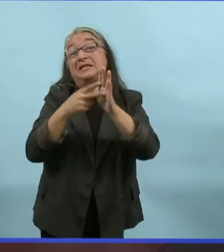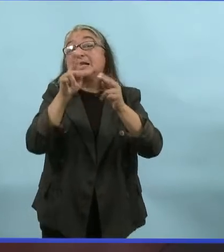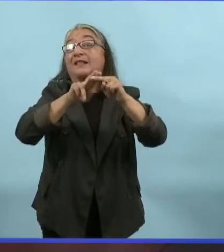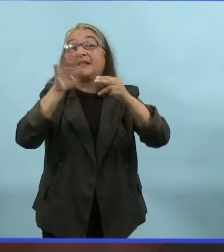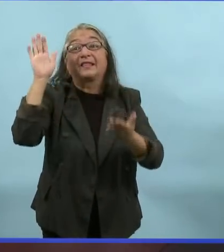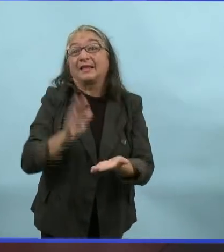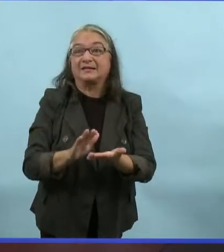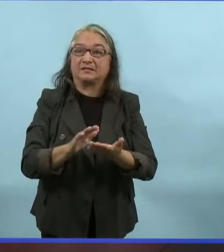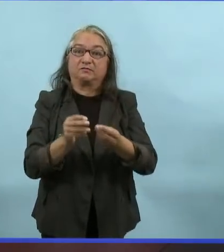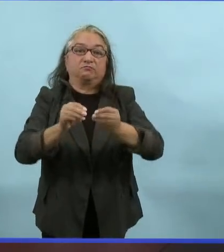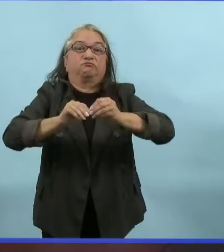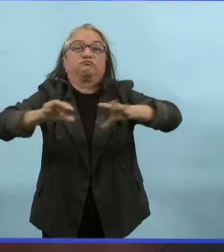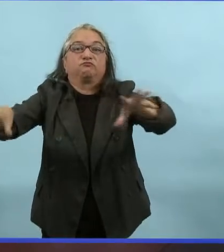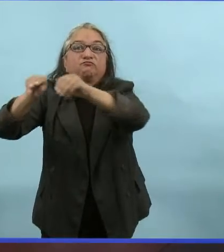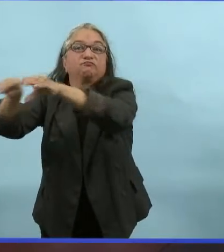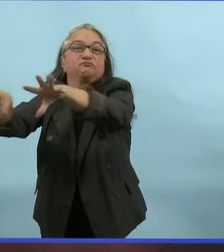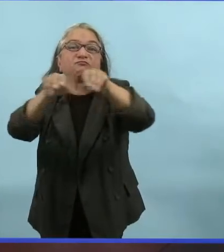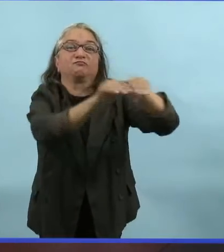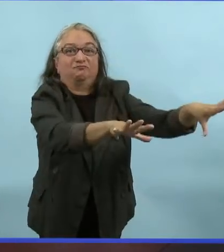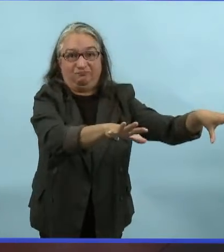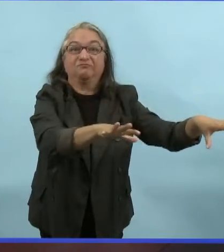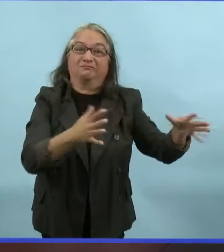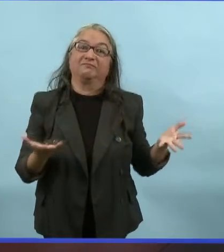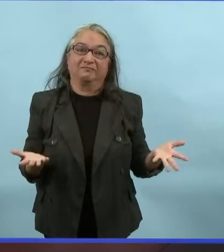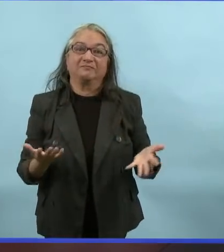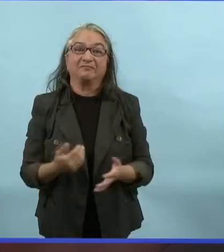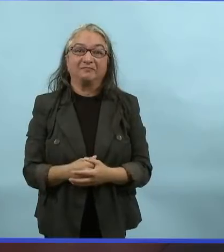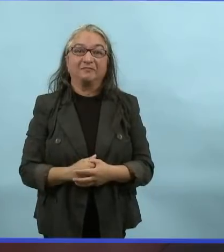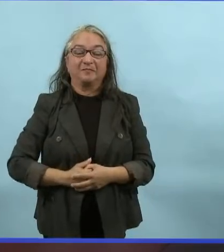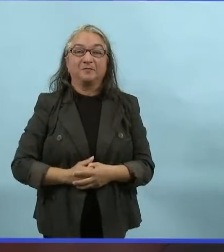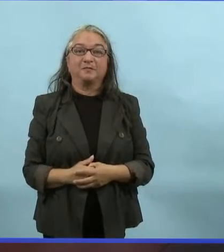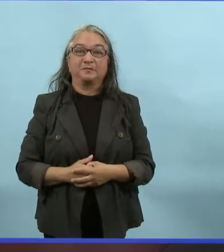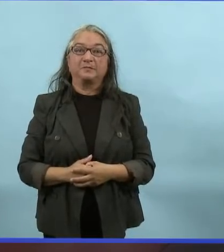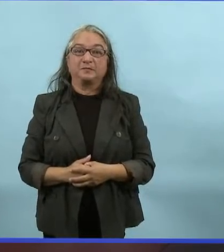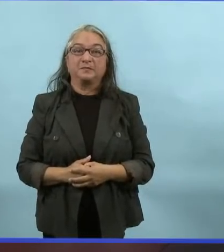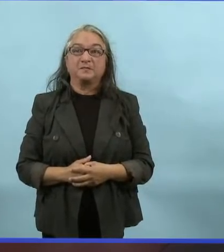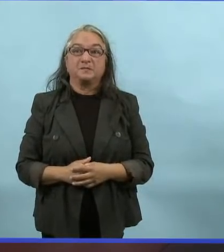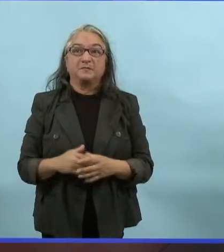by showing the very few people who are fully vaccinated requiring admission to hospital